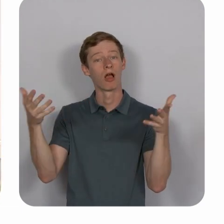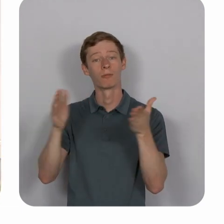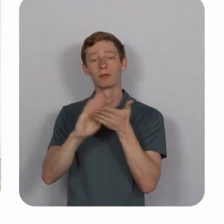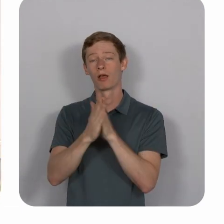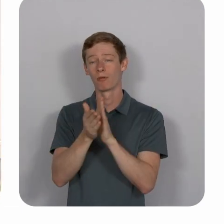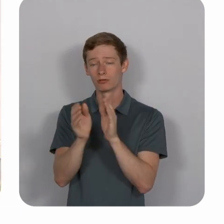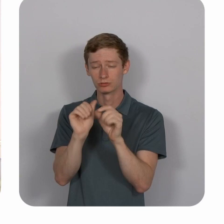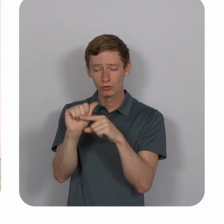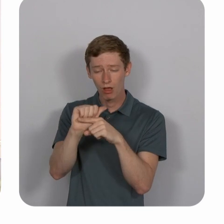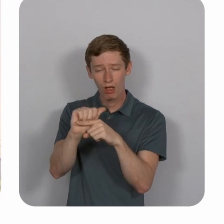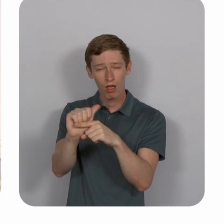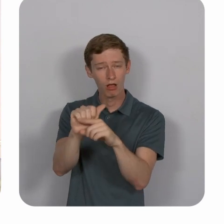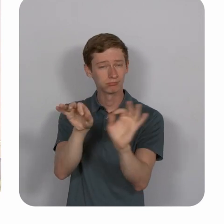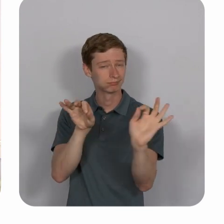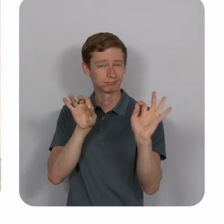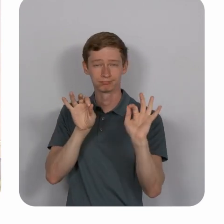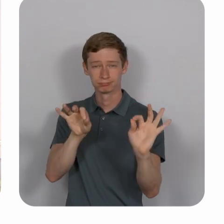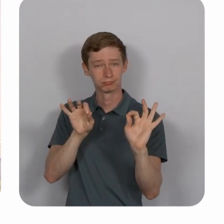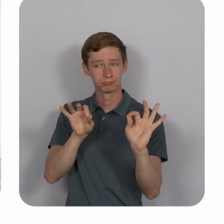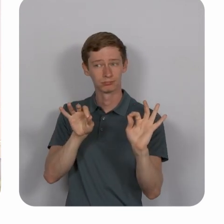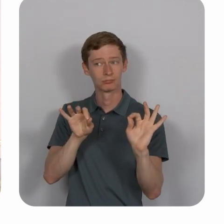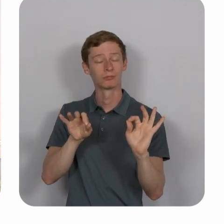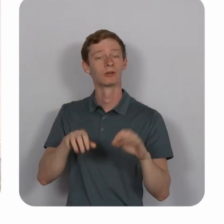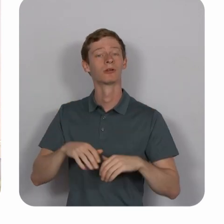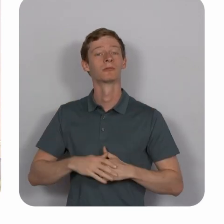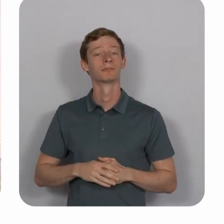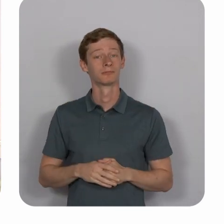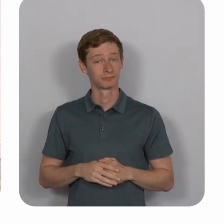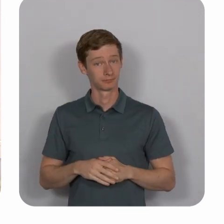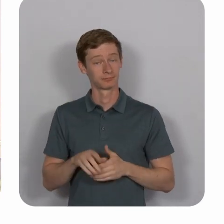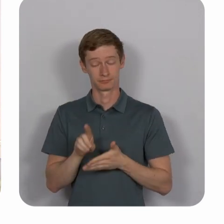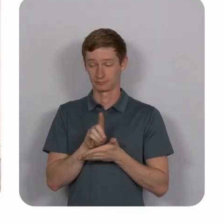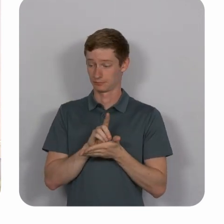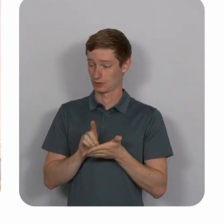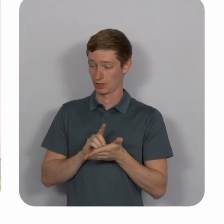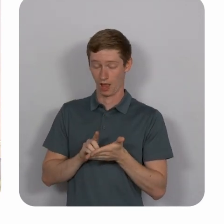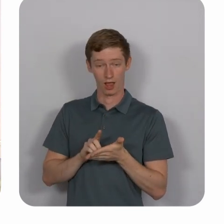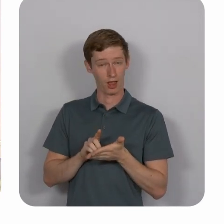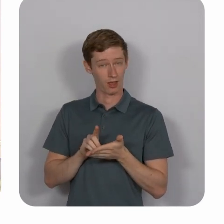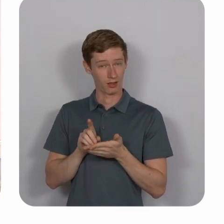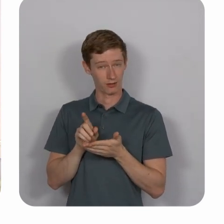and design exactly for scale,